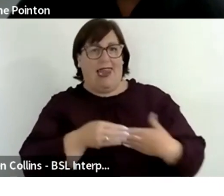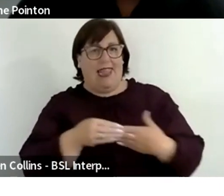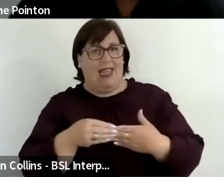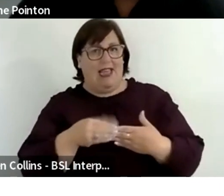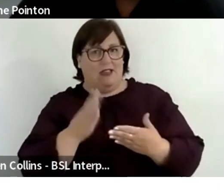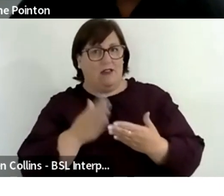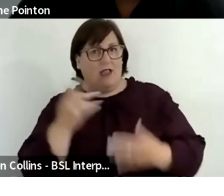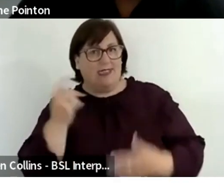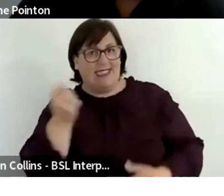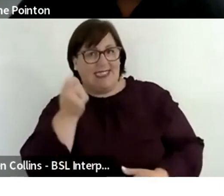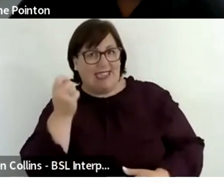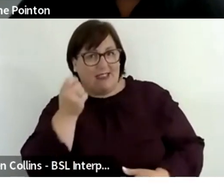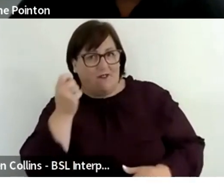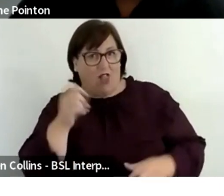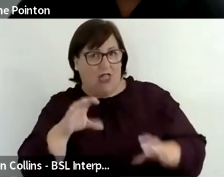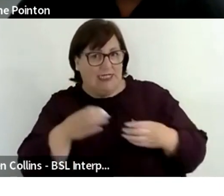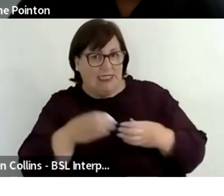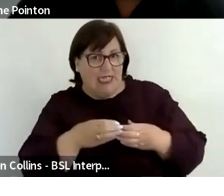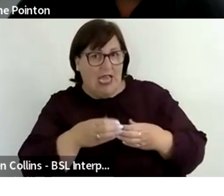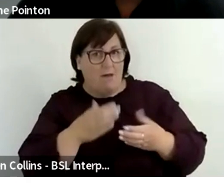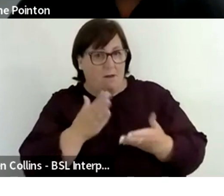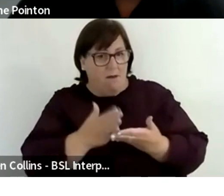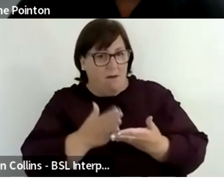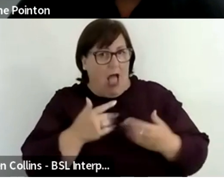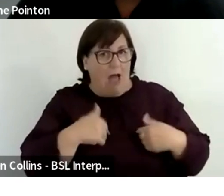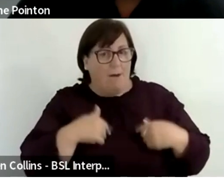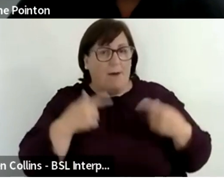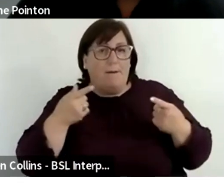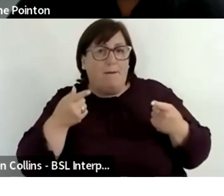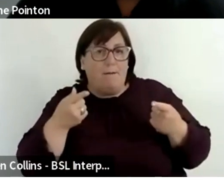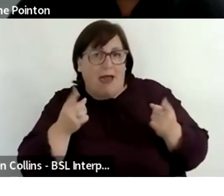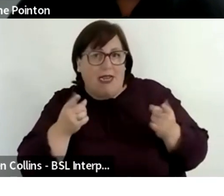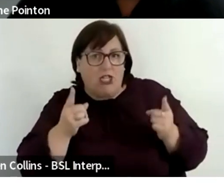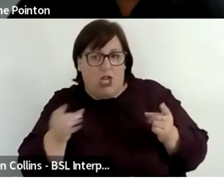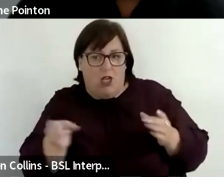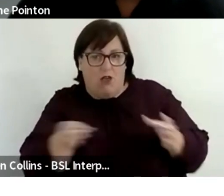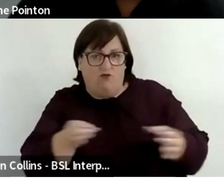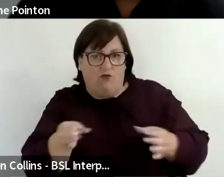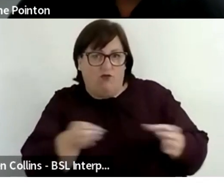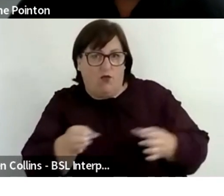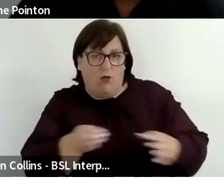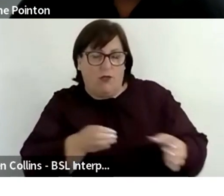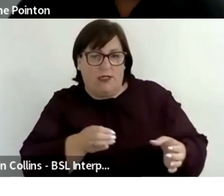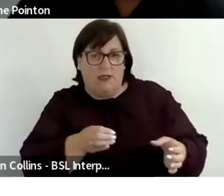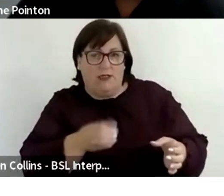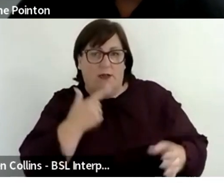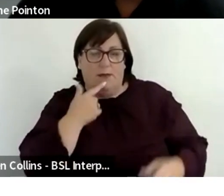I firmly believe the only way I have stayed in employment is because I work for HS2.